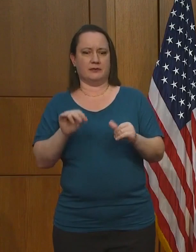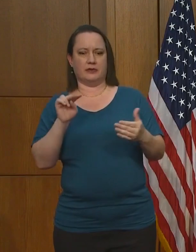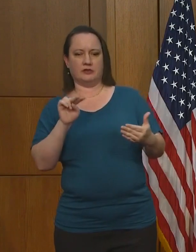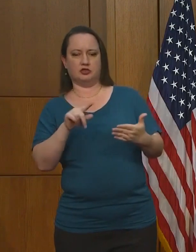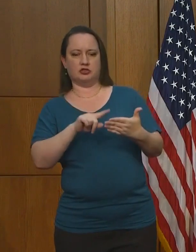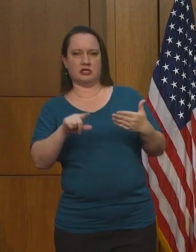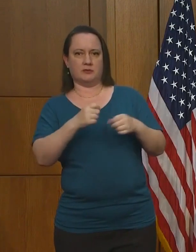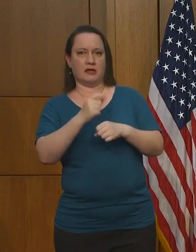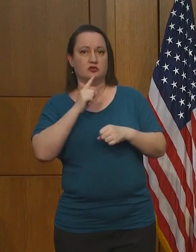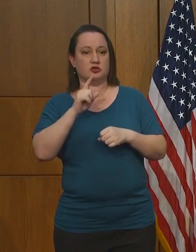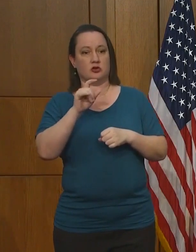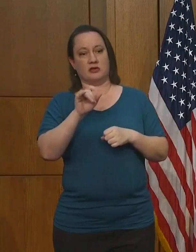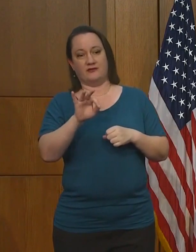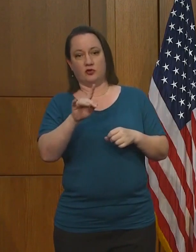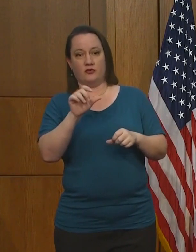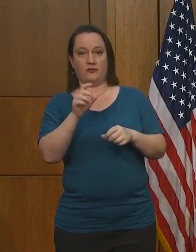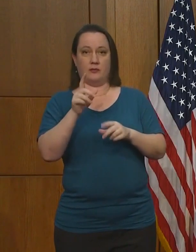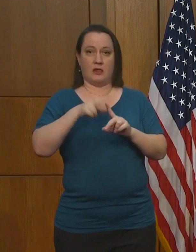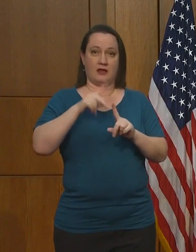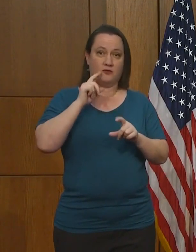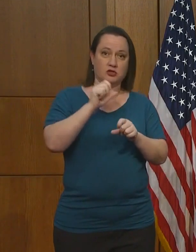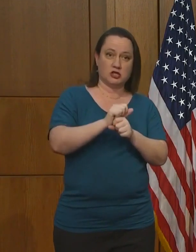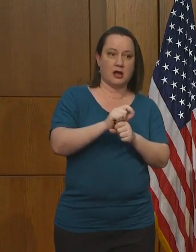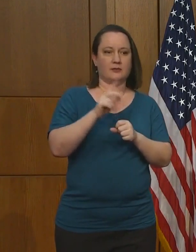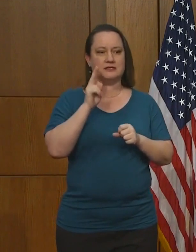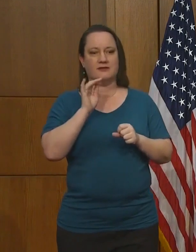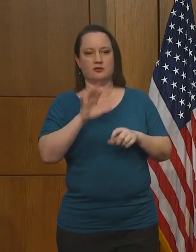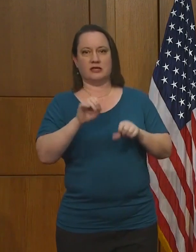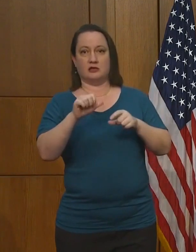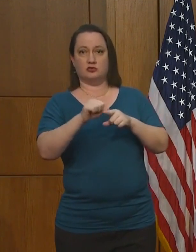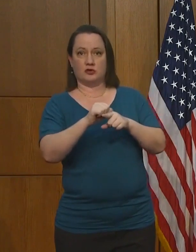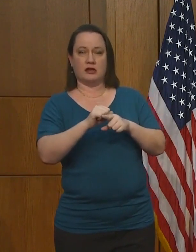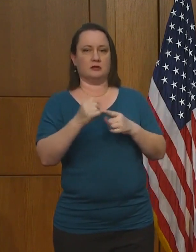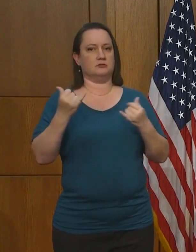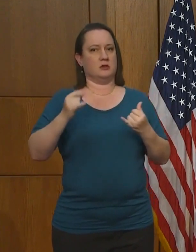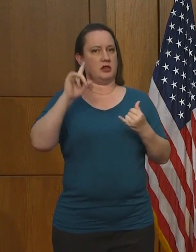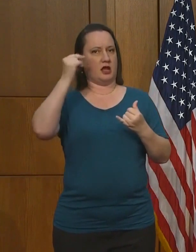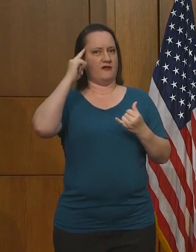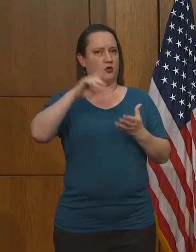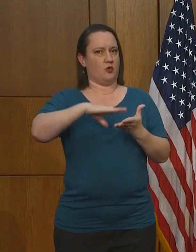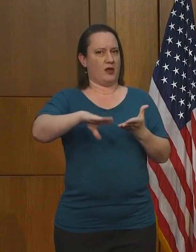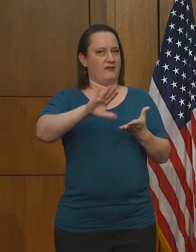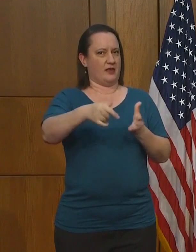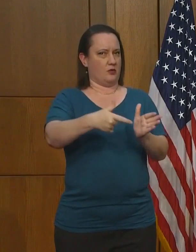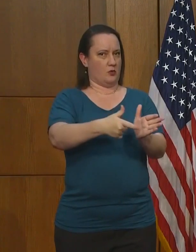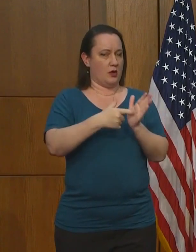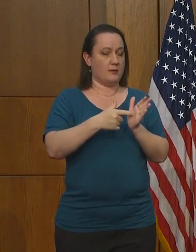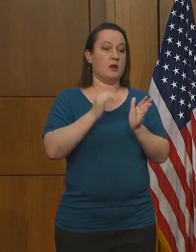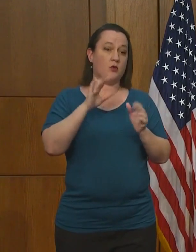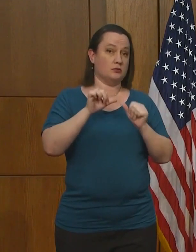LOOKS AT WHEN YOU APPLY FOR A JOB AS WELL AS IF YOU'RE IN TRAINING THAT CURRENTLY WE FOR THE GOVERNOR HAS WAVED BACK AND